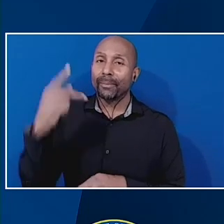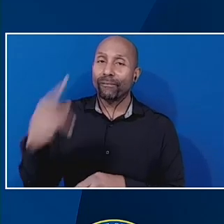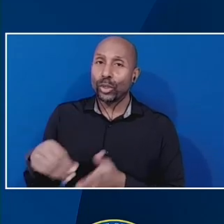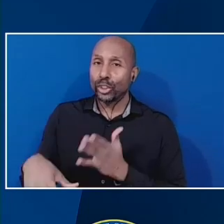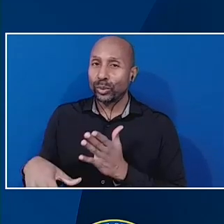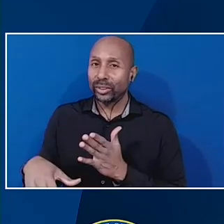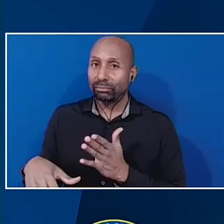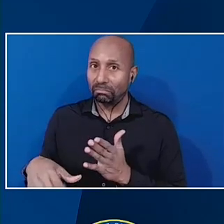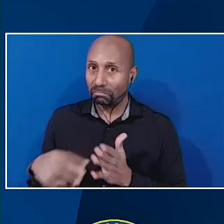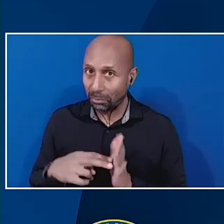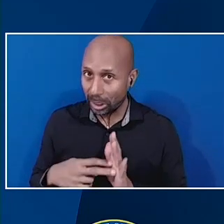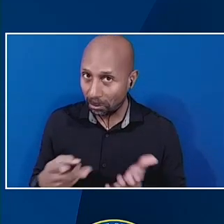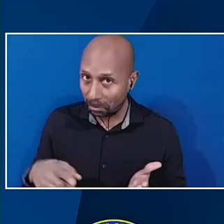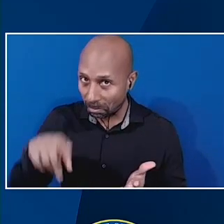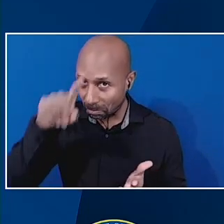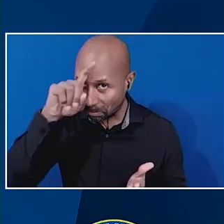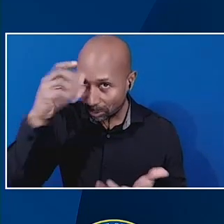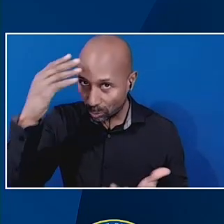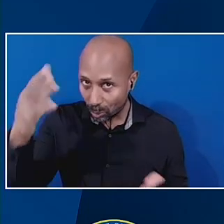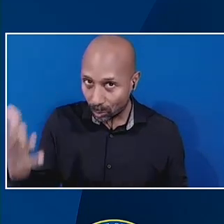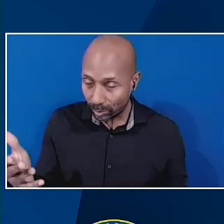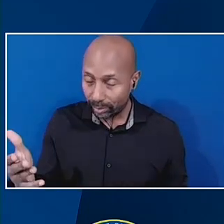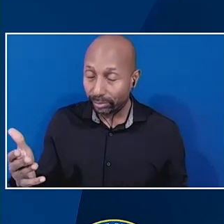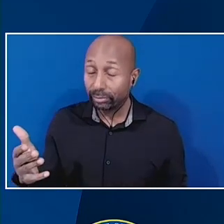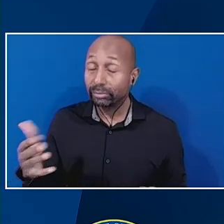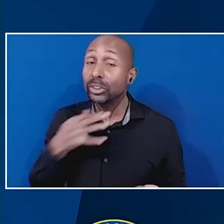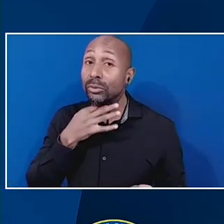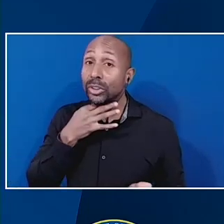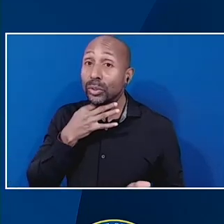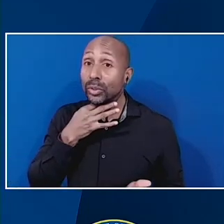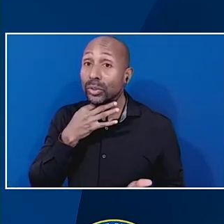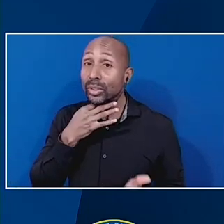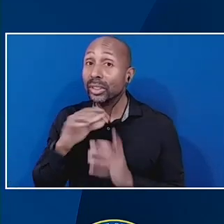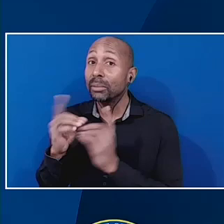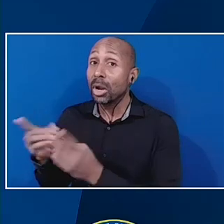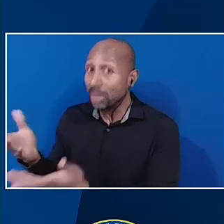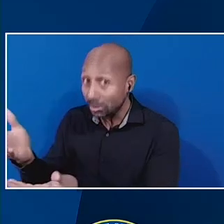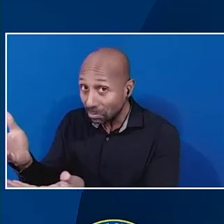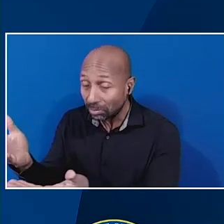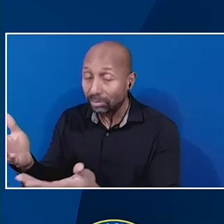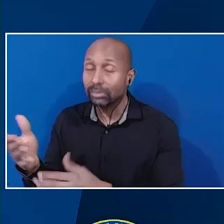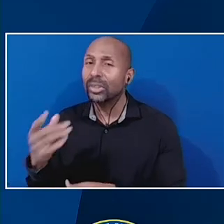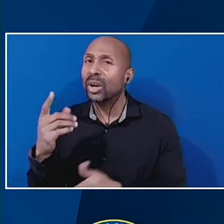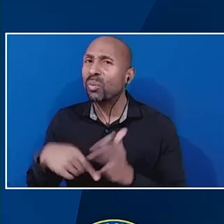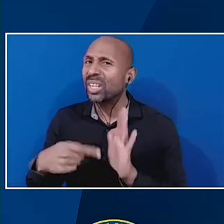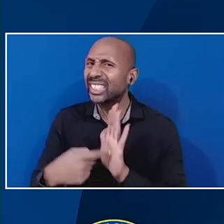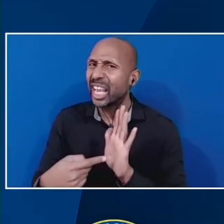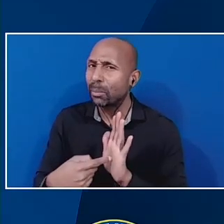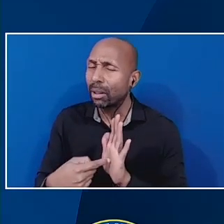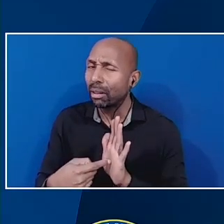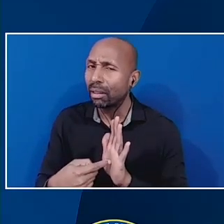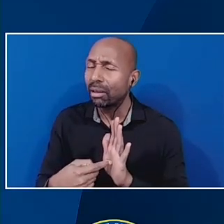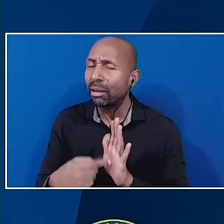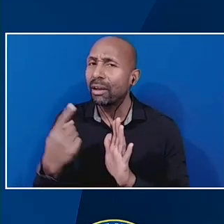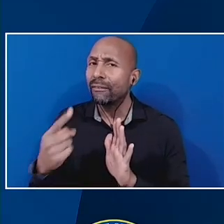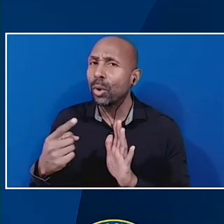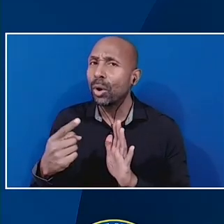interested to know what the Department would consider an example of a time where noncompliance with an agency standard